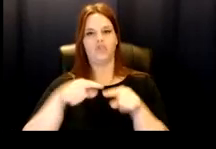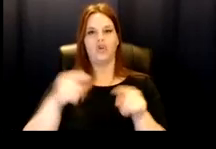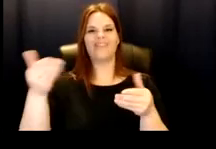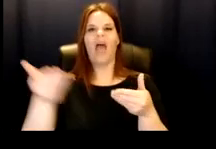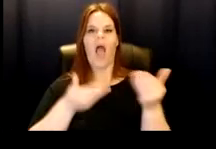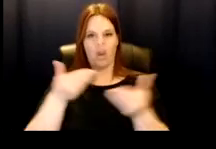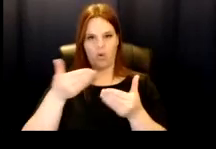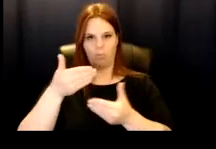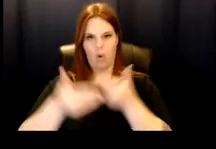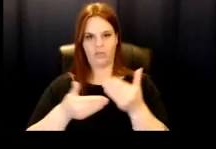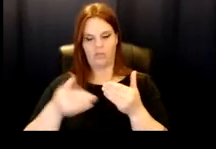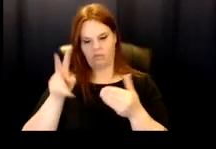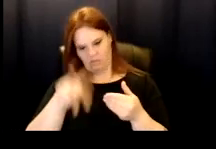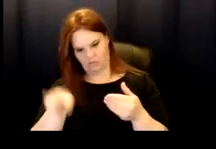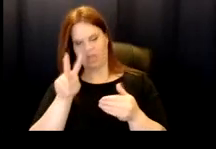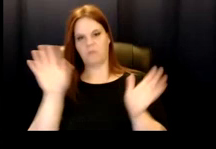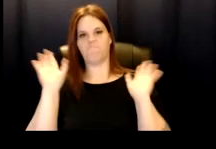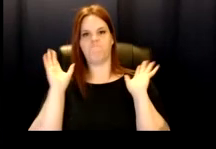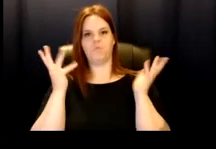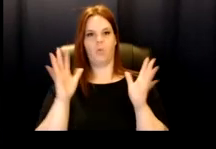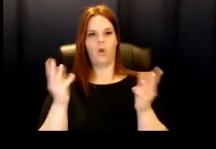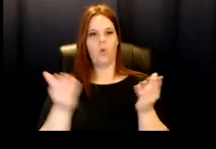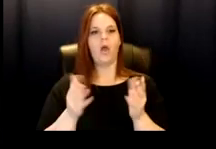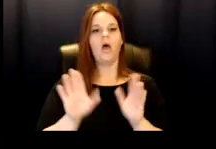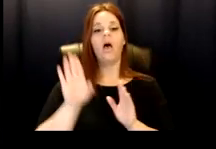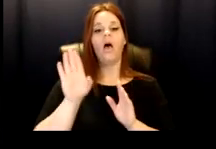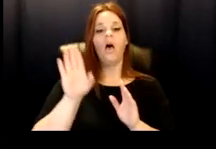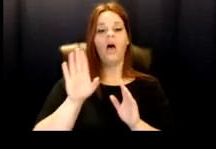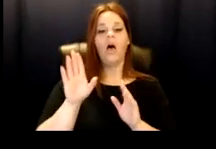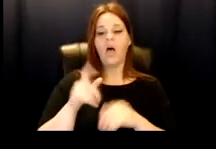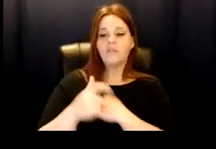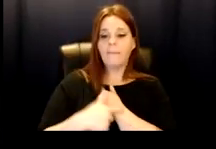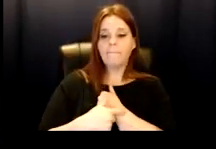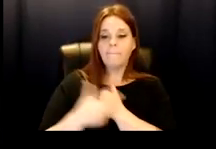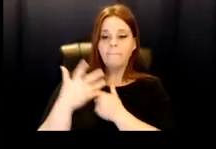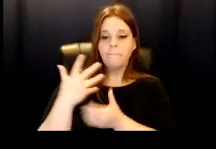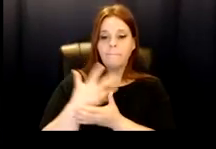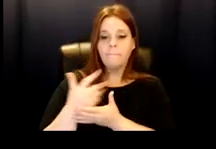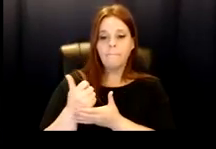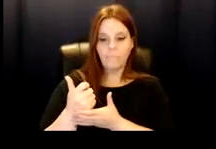Phil? >> PHIL RUMRILL: How are we doing on time, we about done? >> KURT JOHNSON: We are about done.